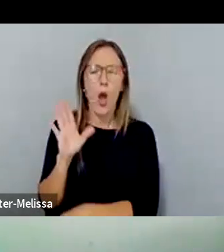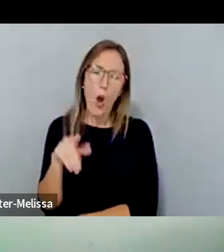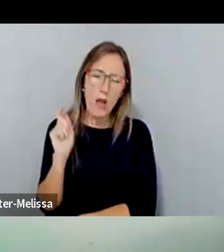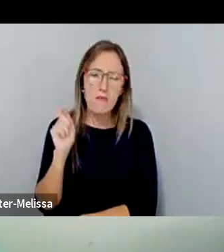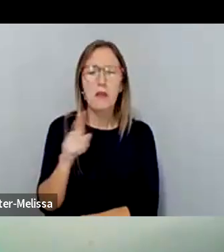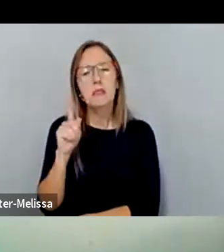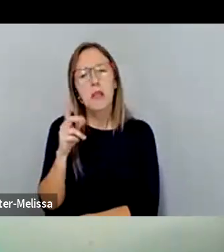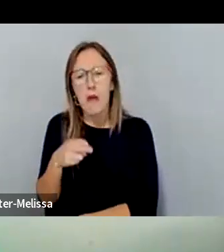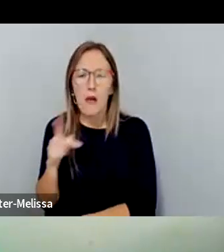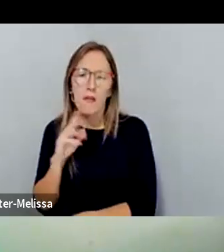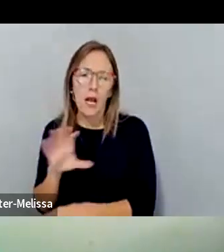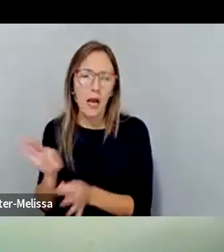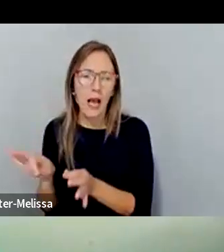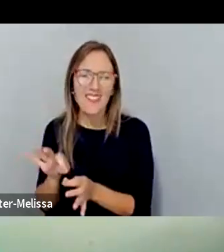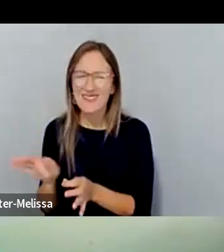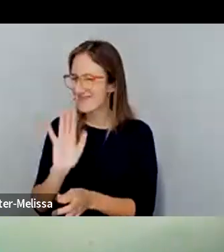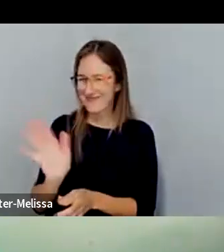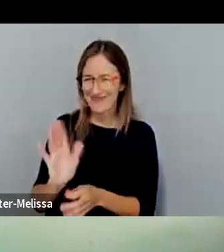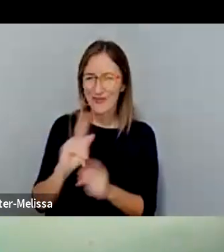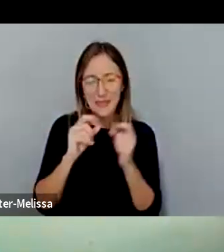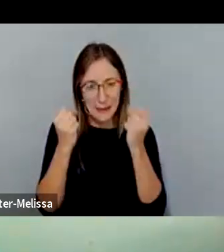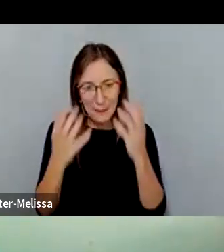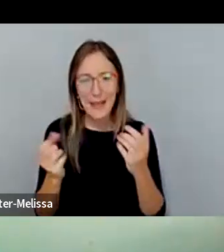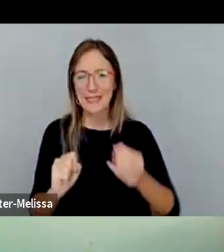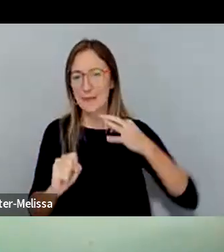argument that they are not going to get captioning is because she's not